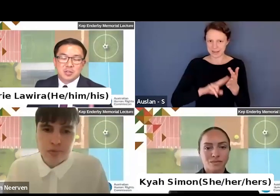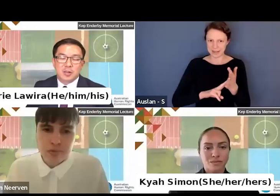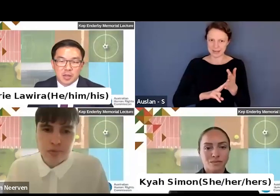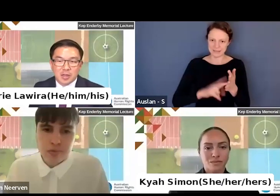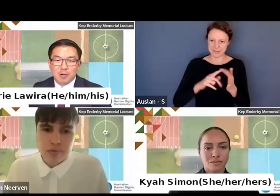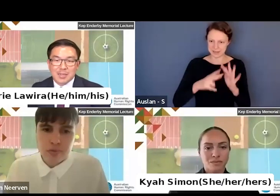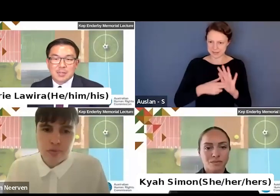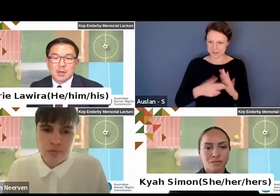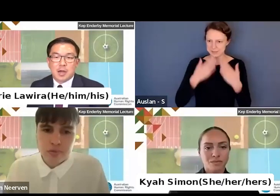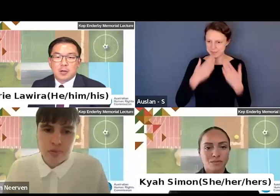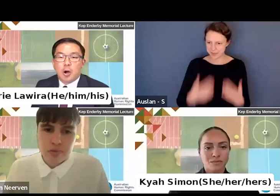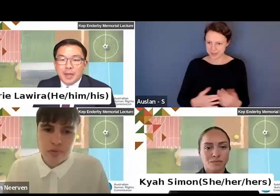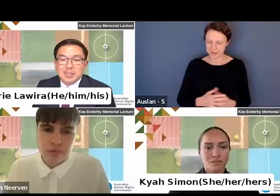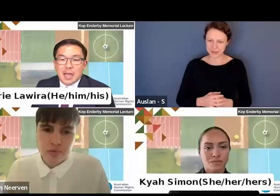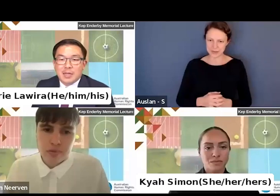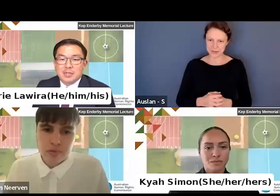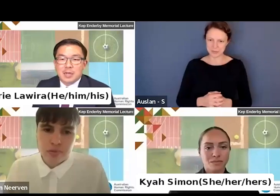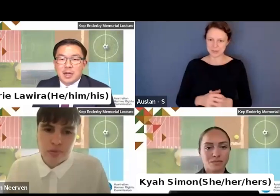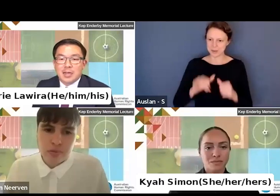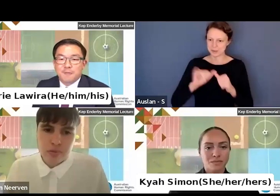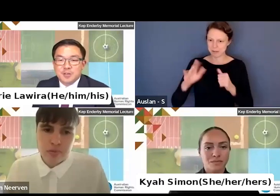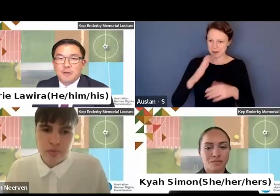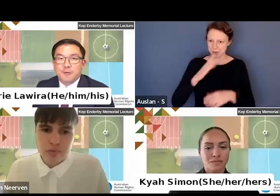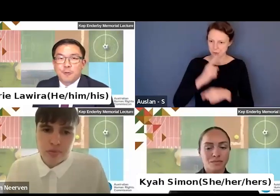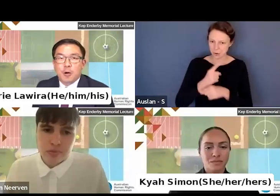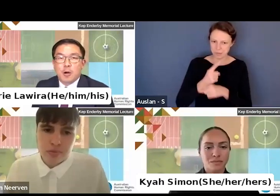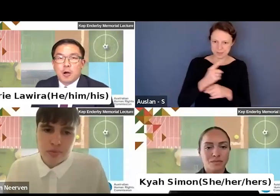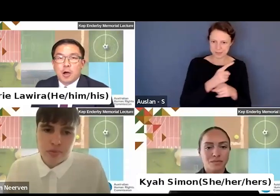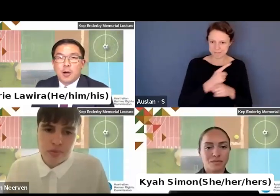Sorry, great comments and insightful